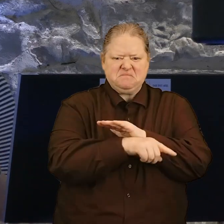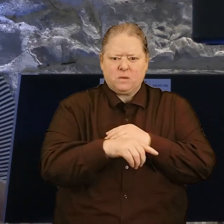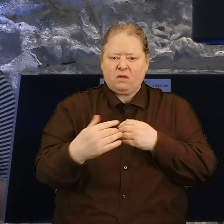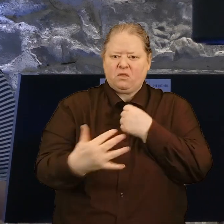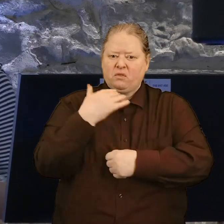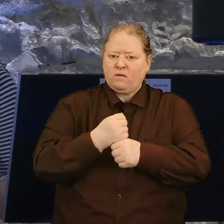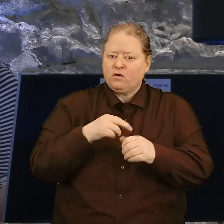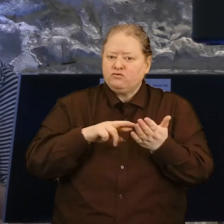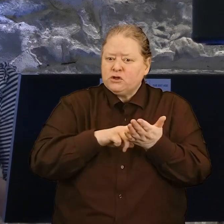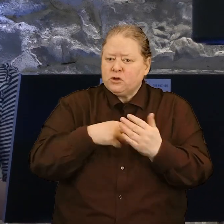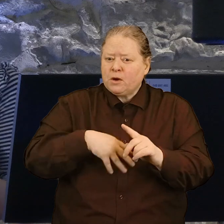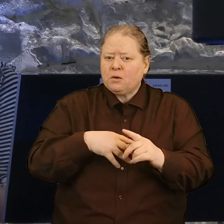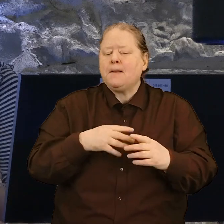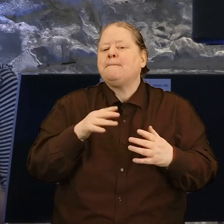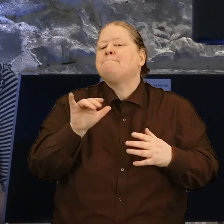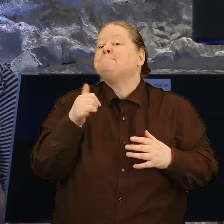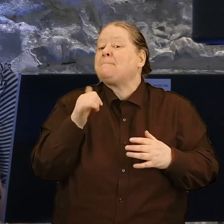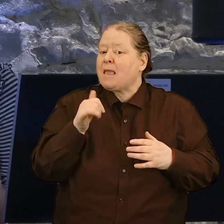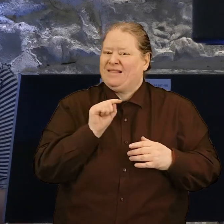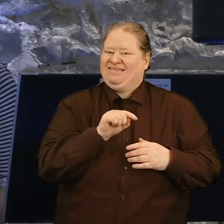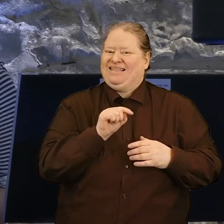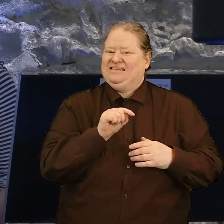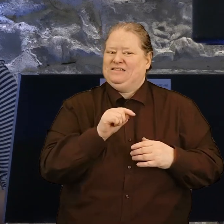I think it may well have been a factor in why he reacted quite so strongly to it.